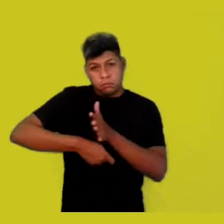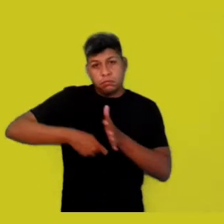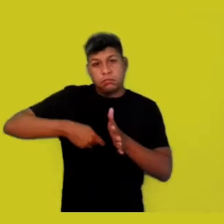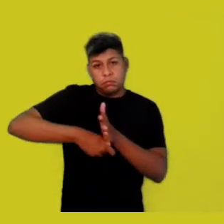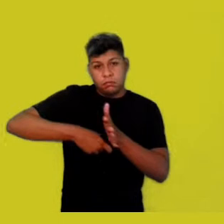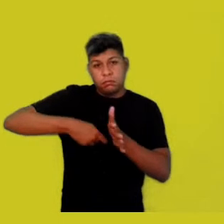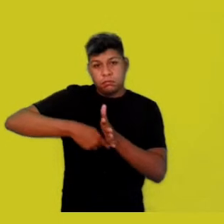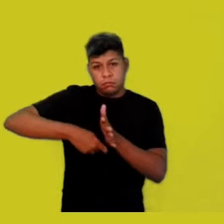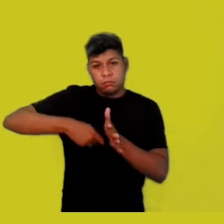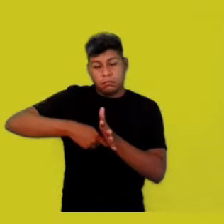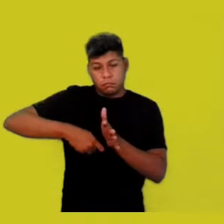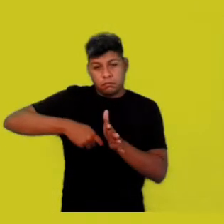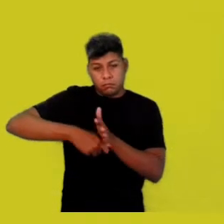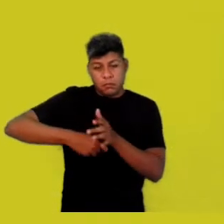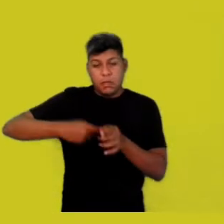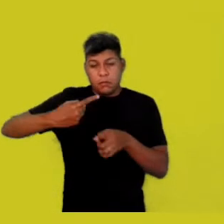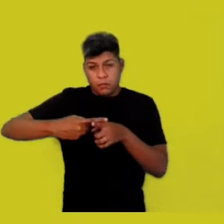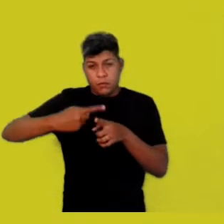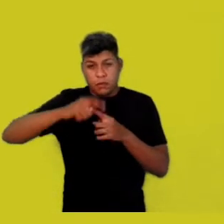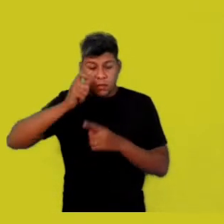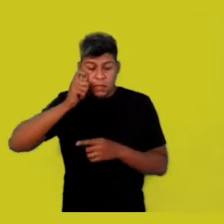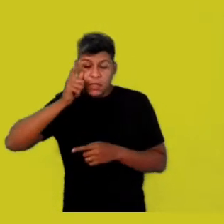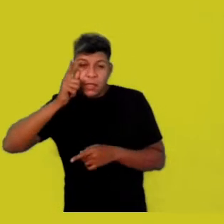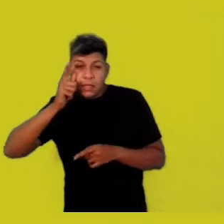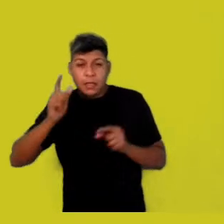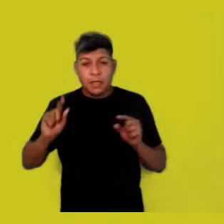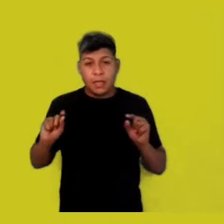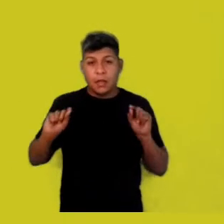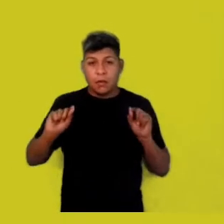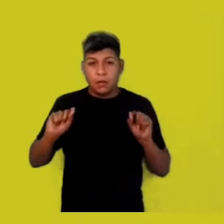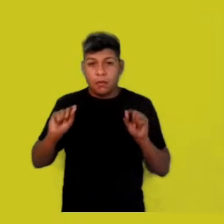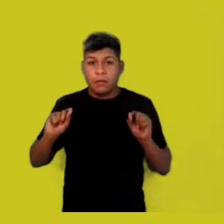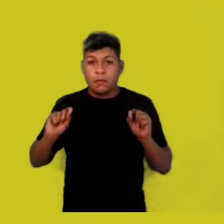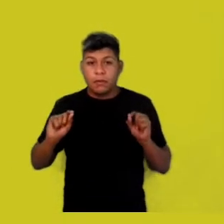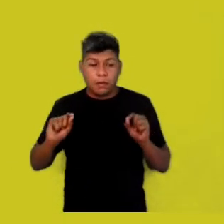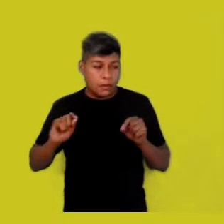because here the idea isn’t, obviously, encompassing something